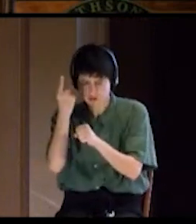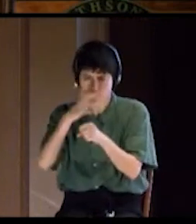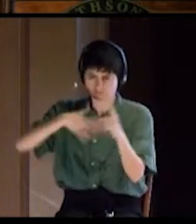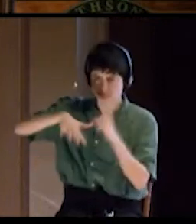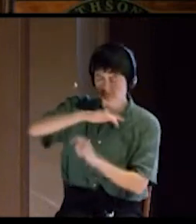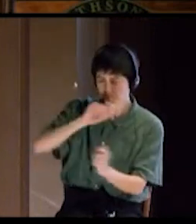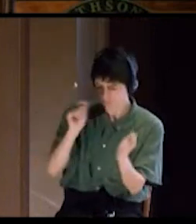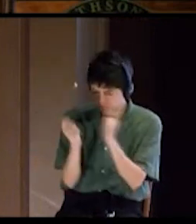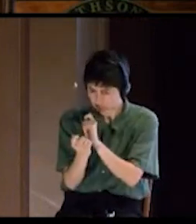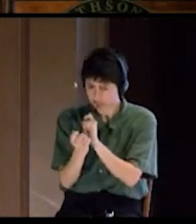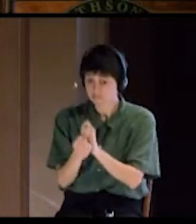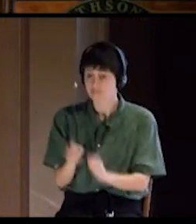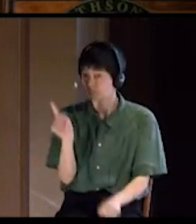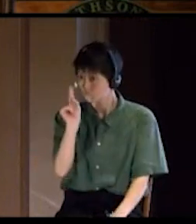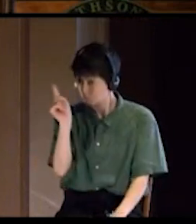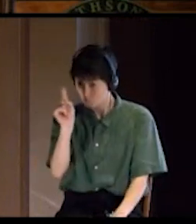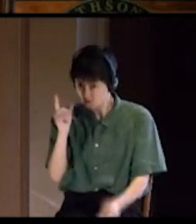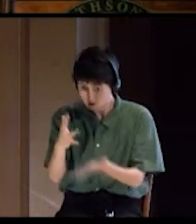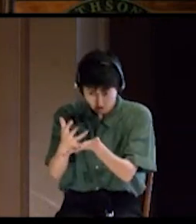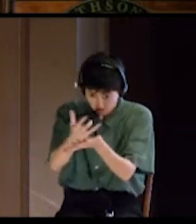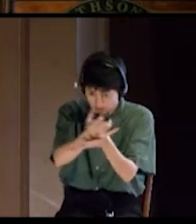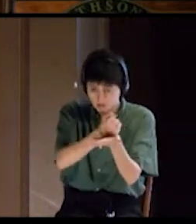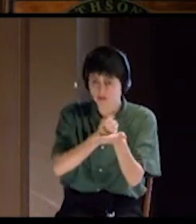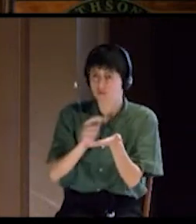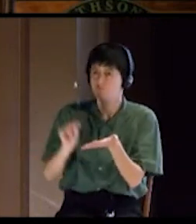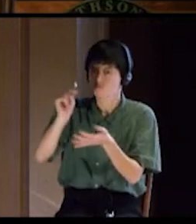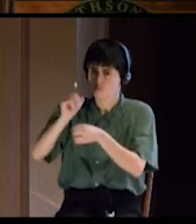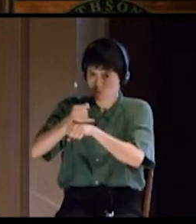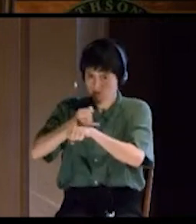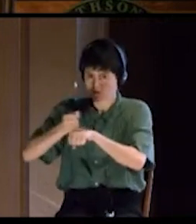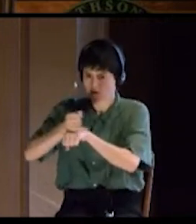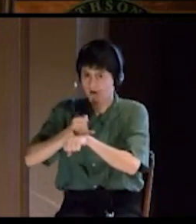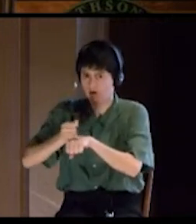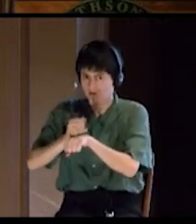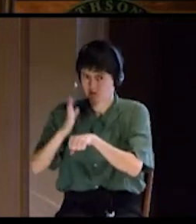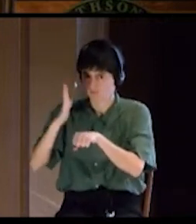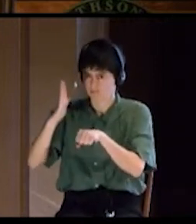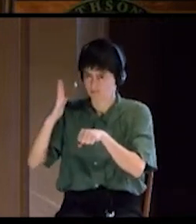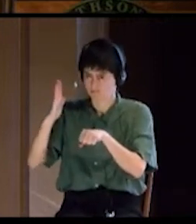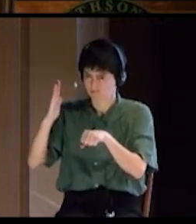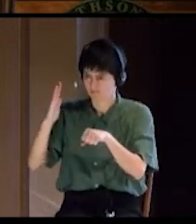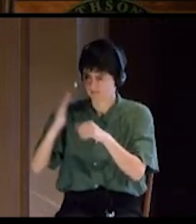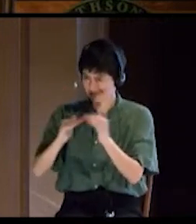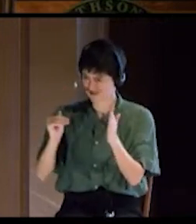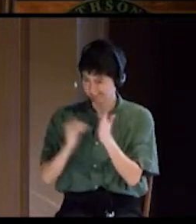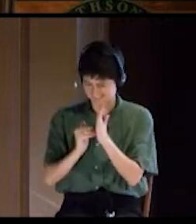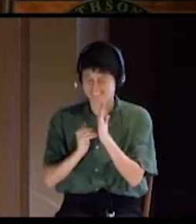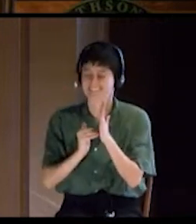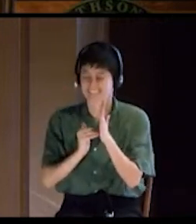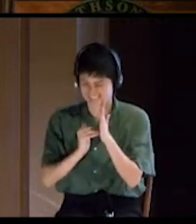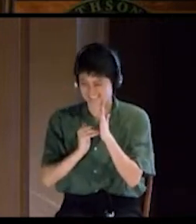of New Zealand and we have six formations that we looked through, plus we have a modern record as well.